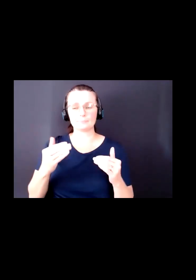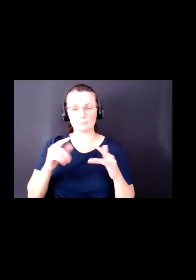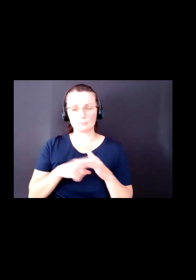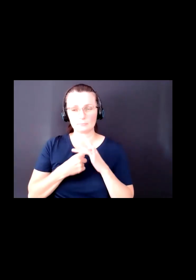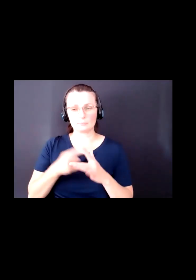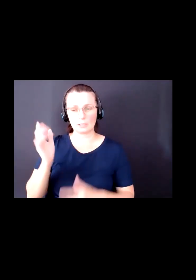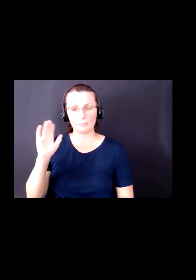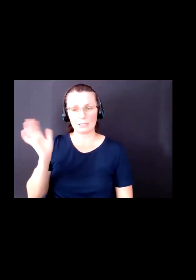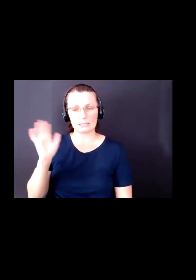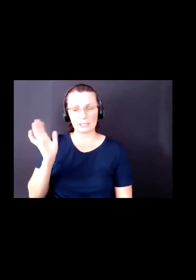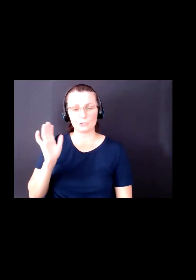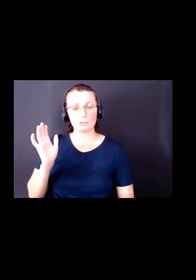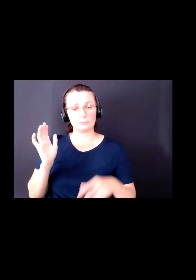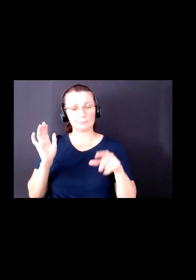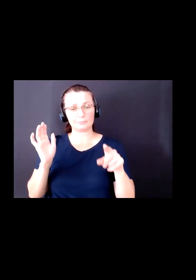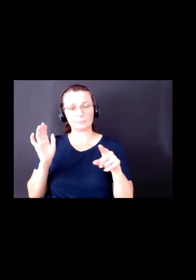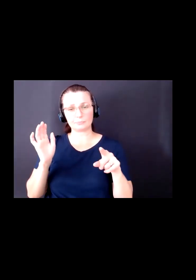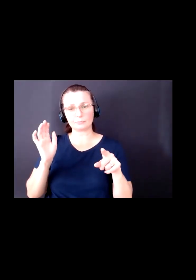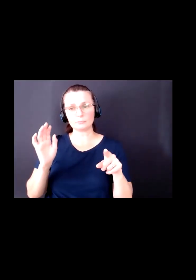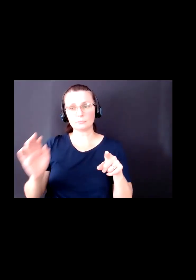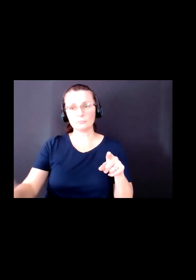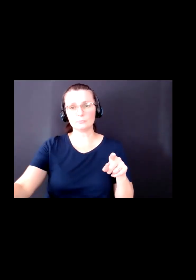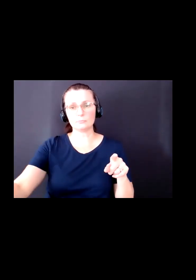screen we have a visual of cartoon figures who appear to be